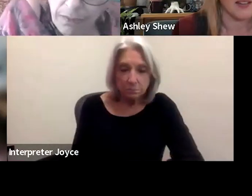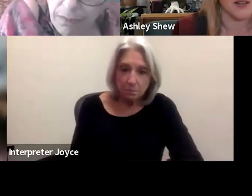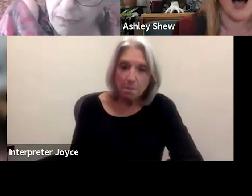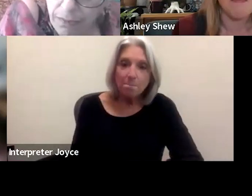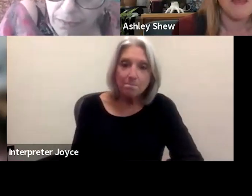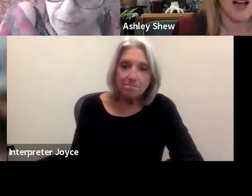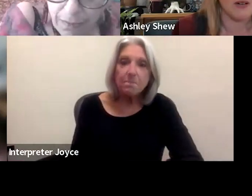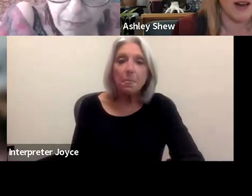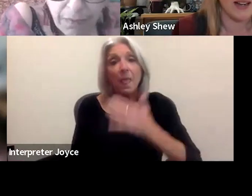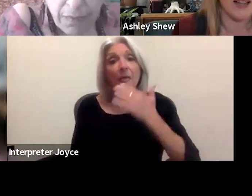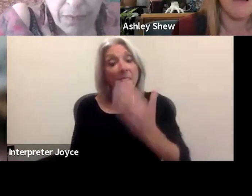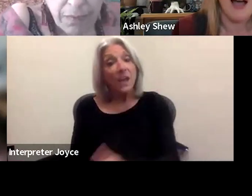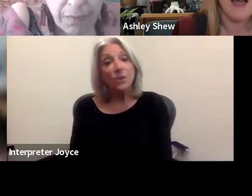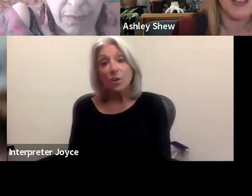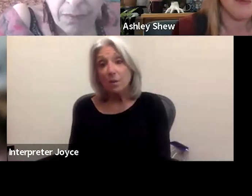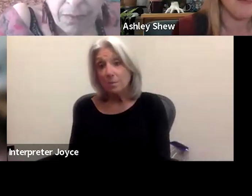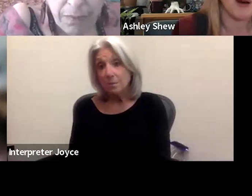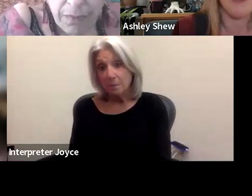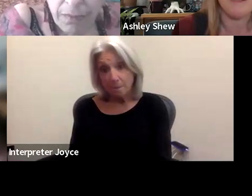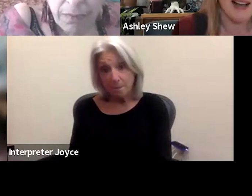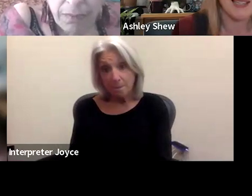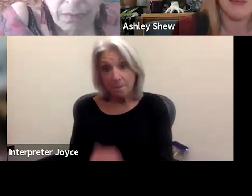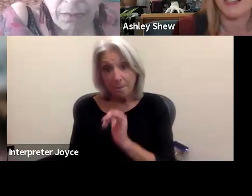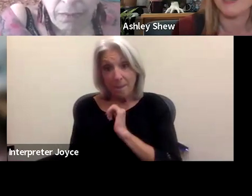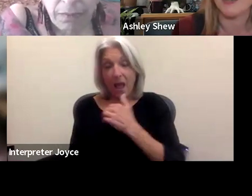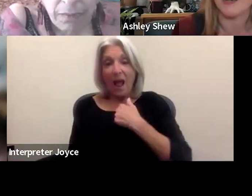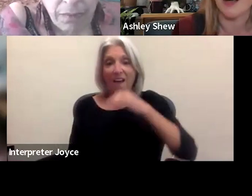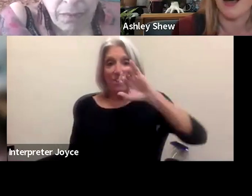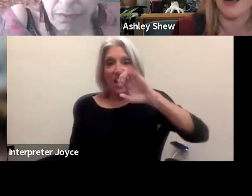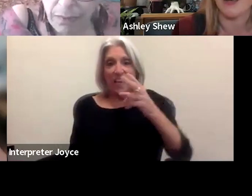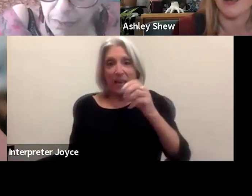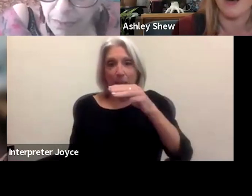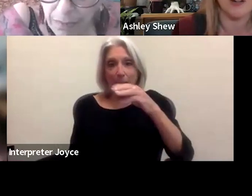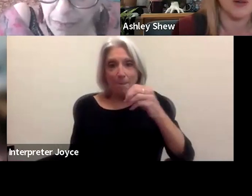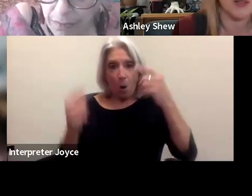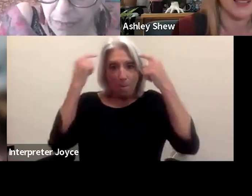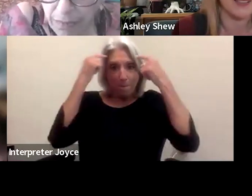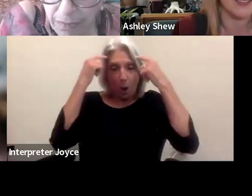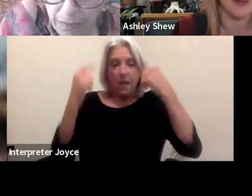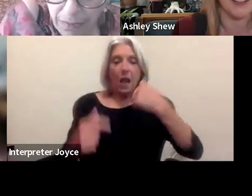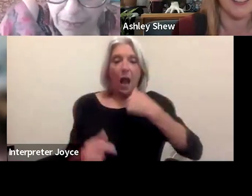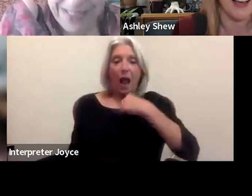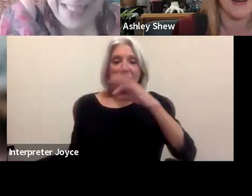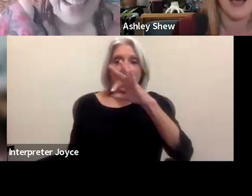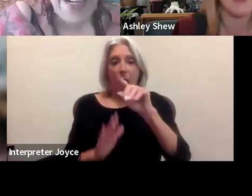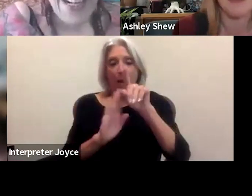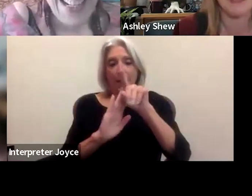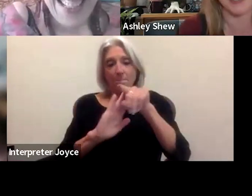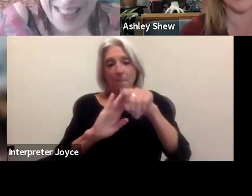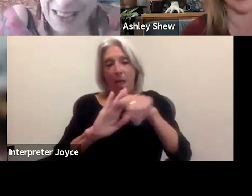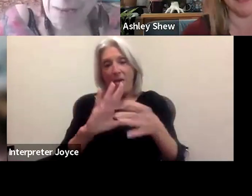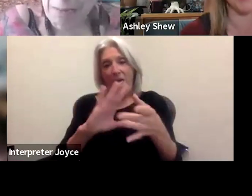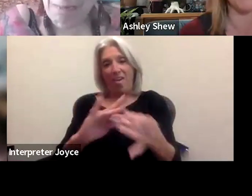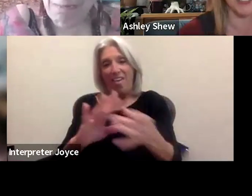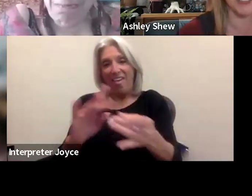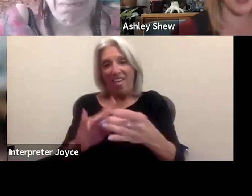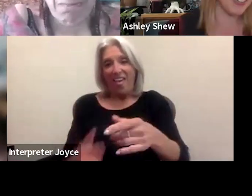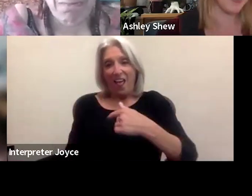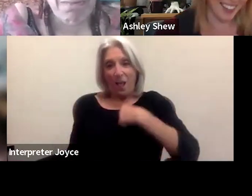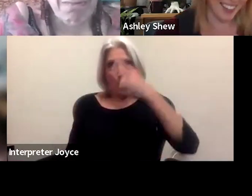Thank you. I'm not great. I have chemo brain. We are 90 minutes in. I have no more thoughts. Only-- head empty. No thoughts, head empty.